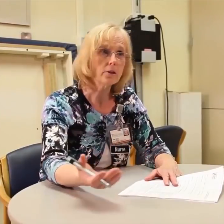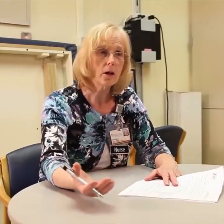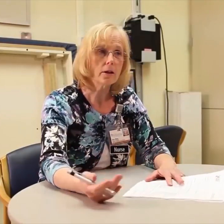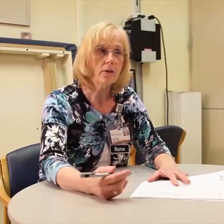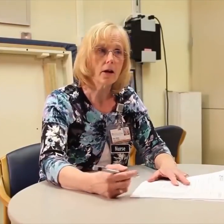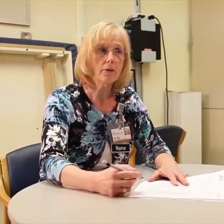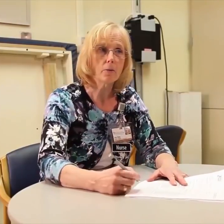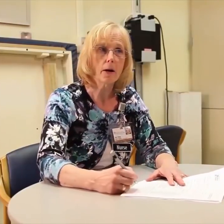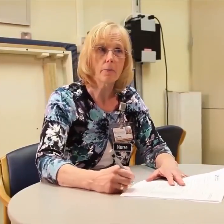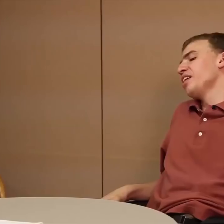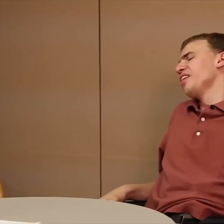to talk to the doctor about?